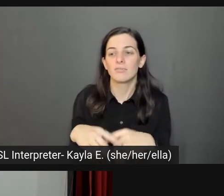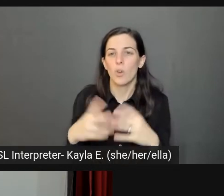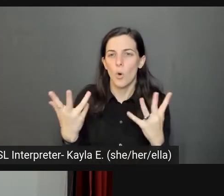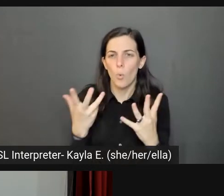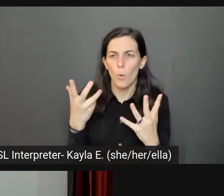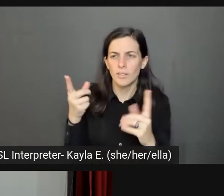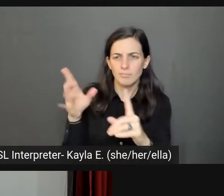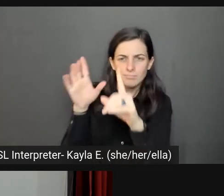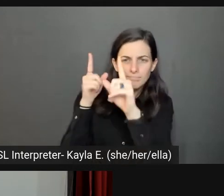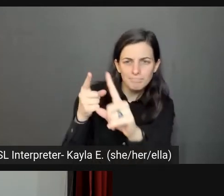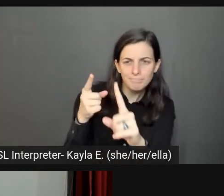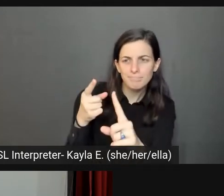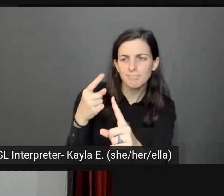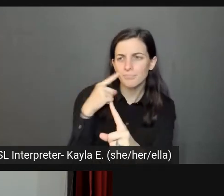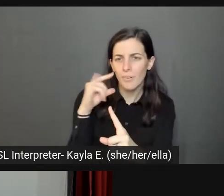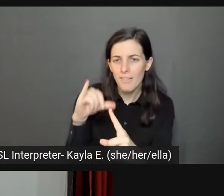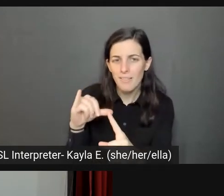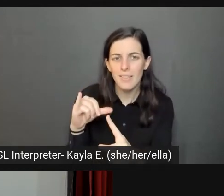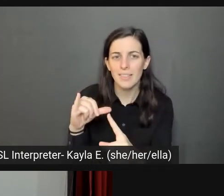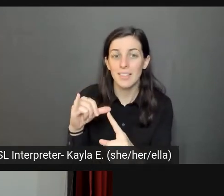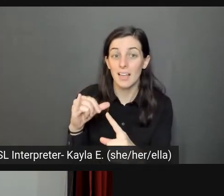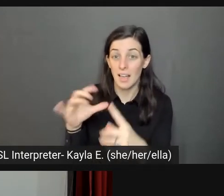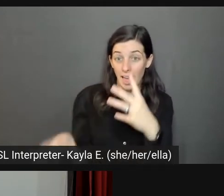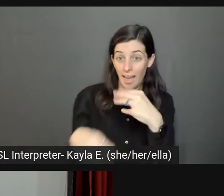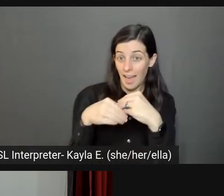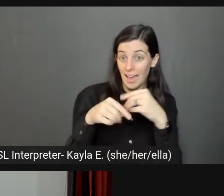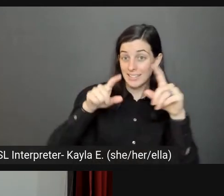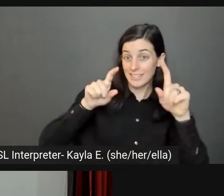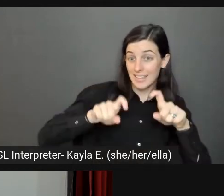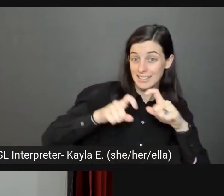because adding accessibility testing, even automatic, will delay